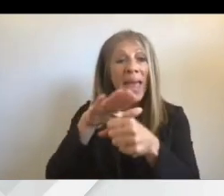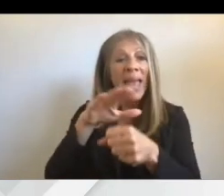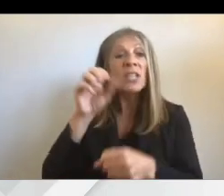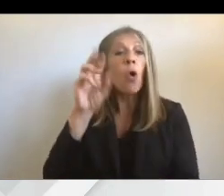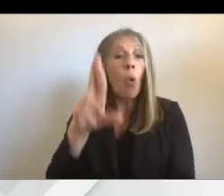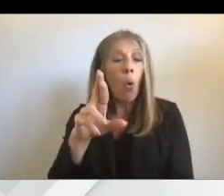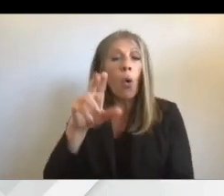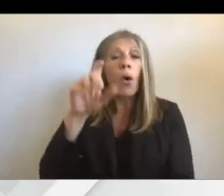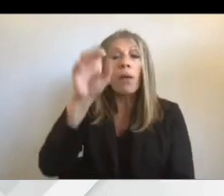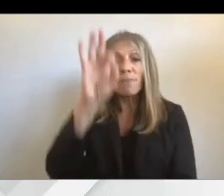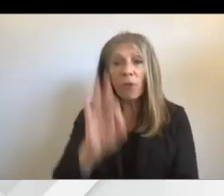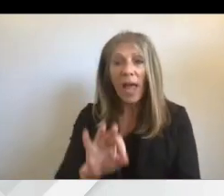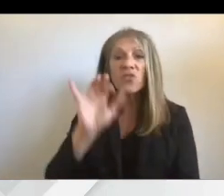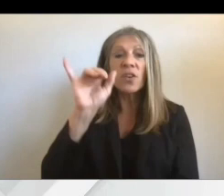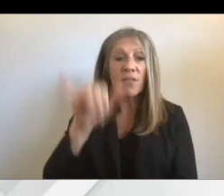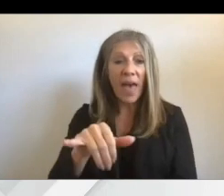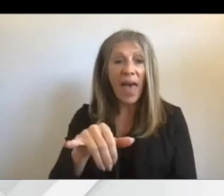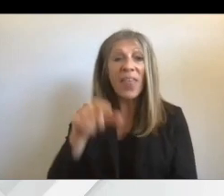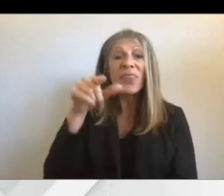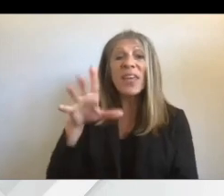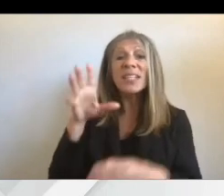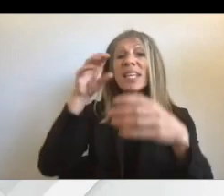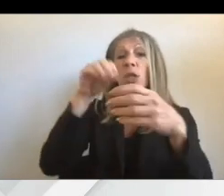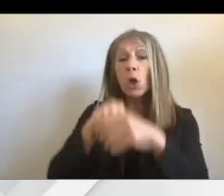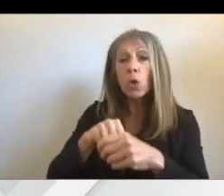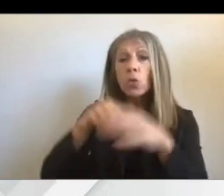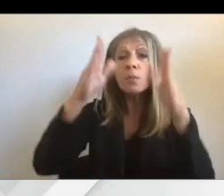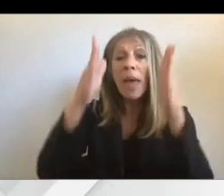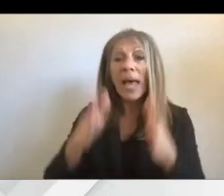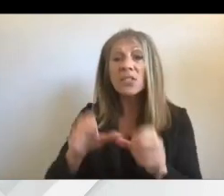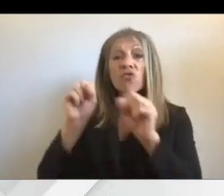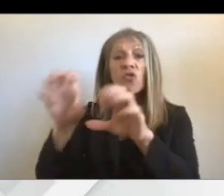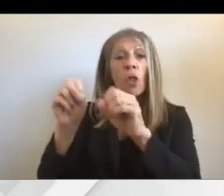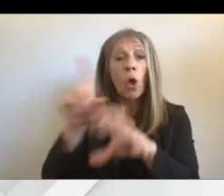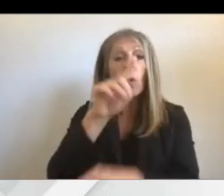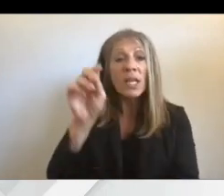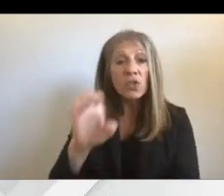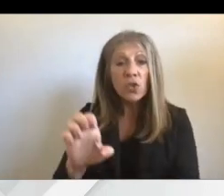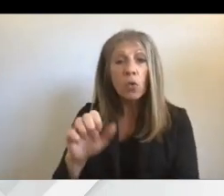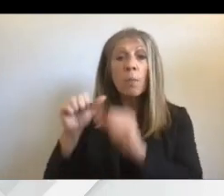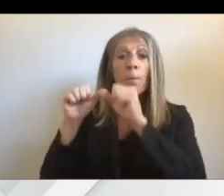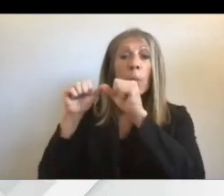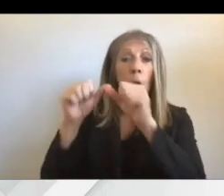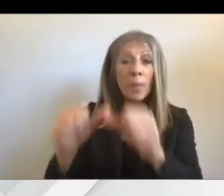This includes passenger loading zones permanently designated for rideshare.